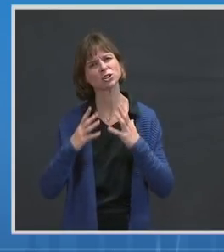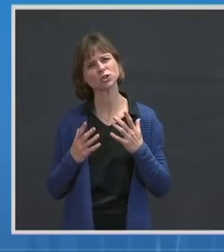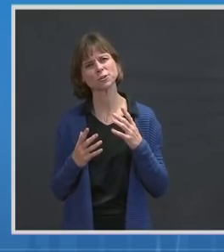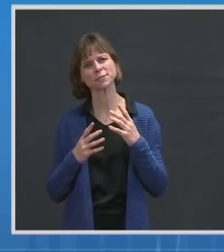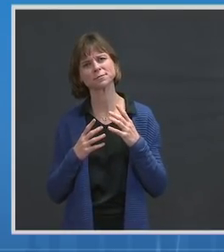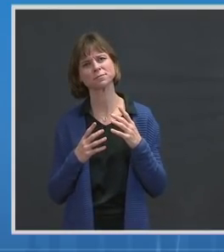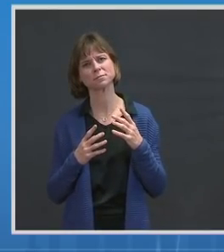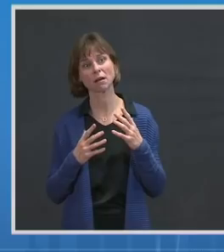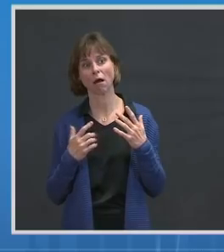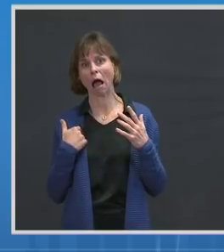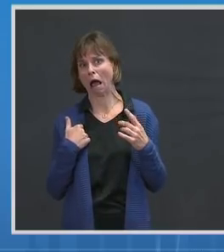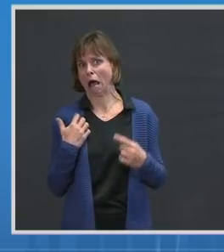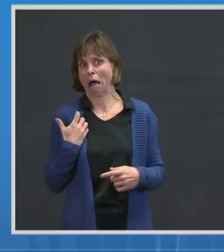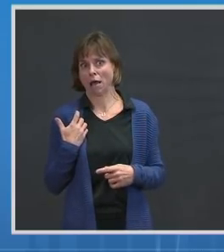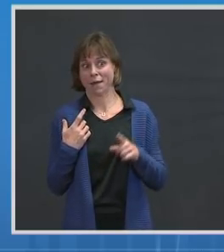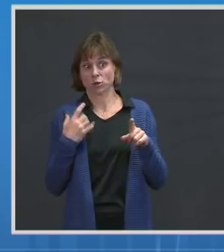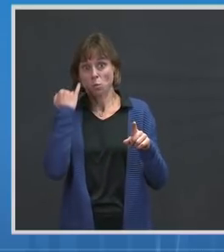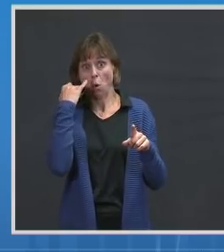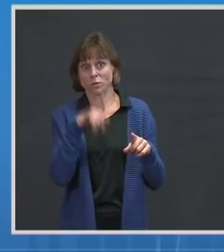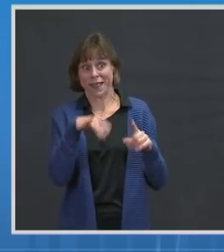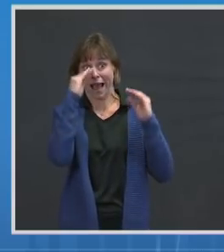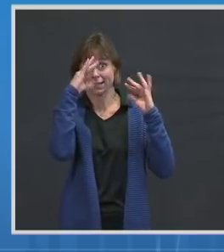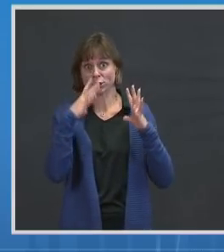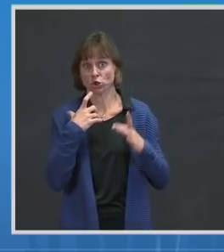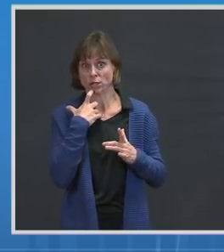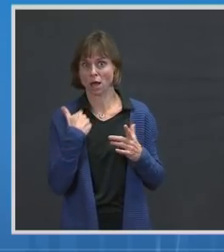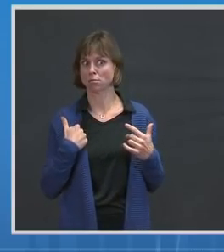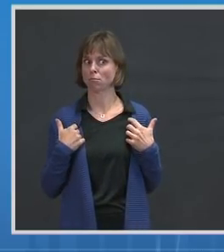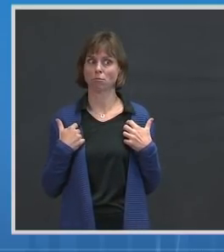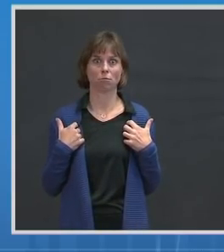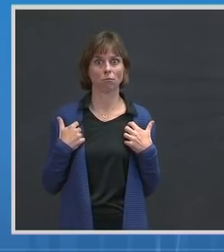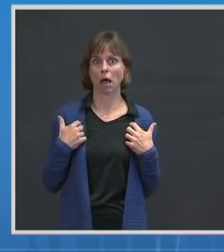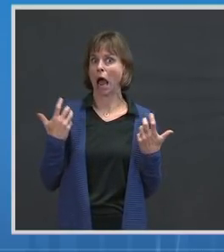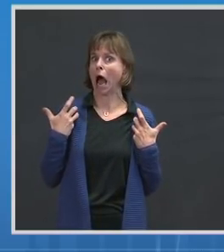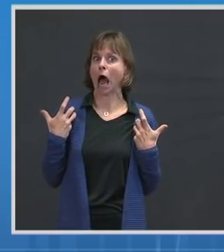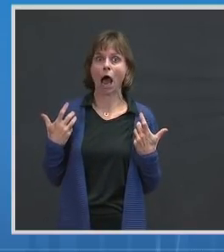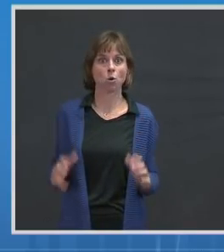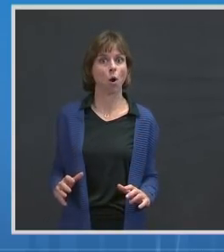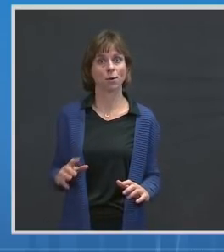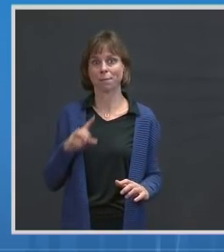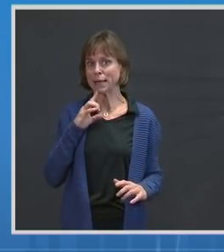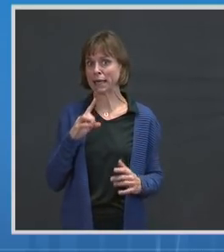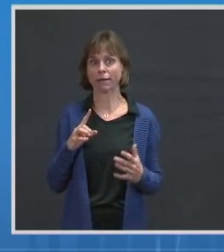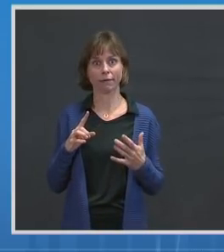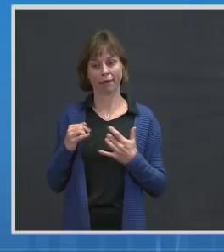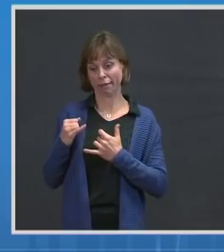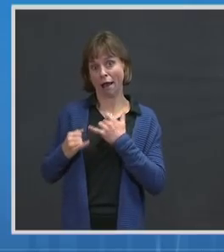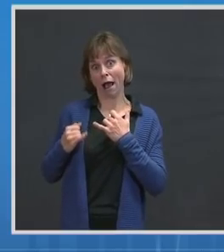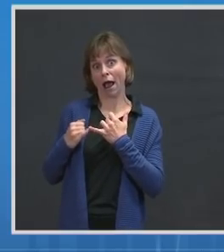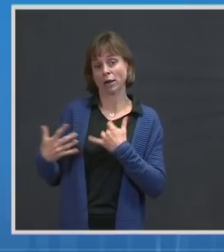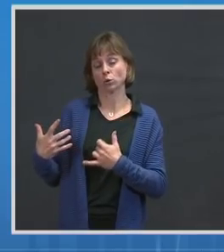I don't want to be the next or last person to die of COVID because we were forced to go back to school?"